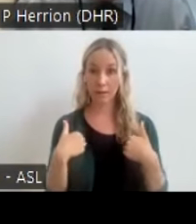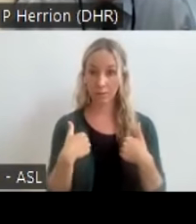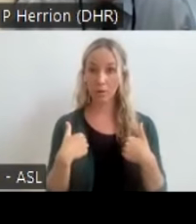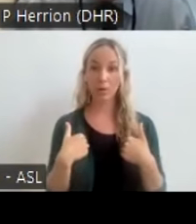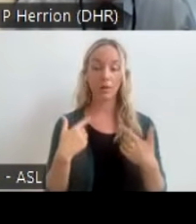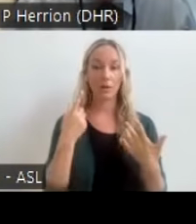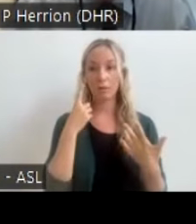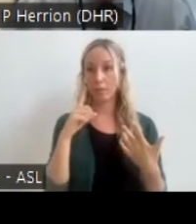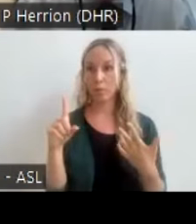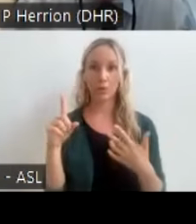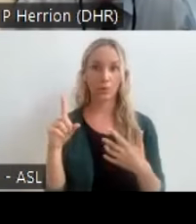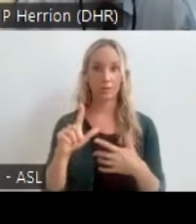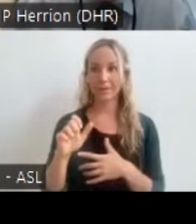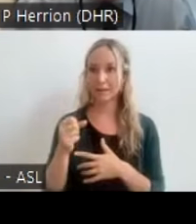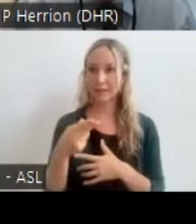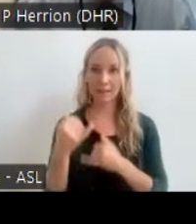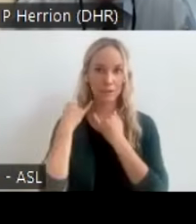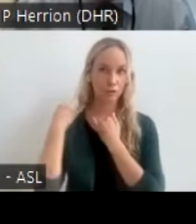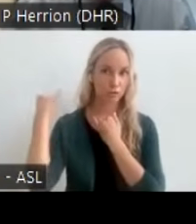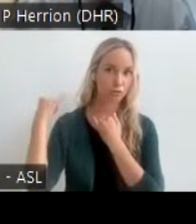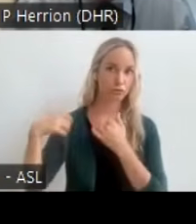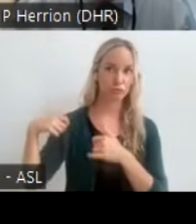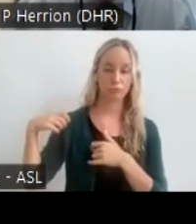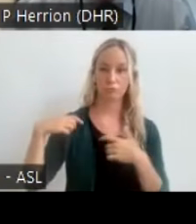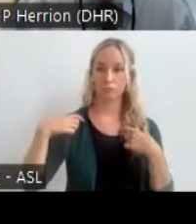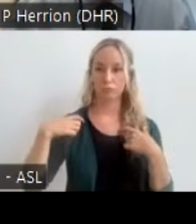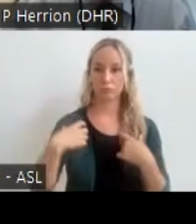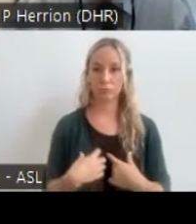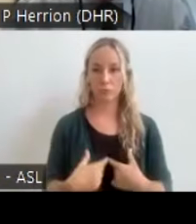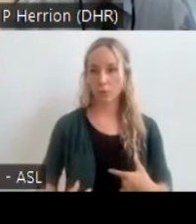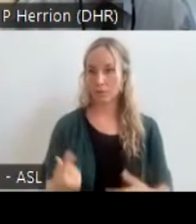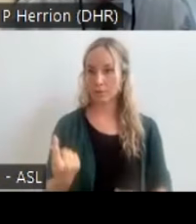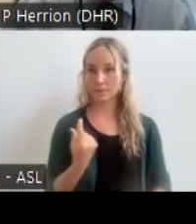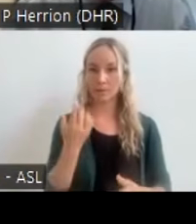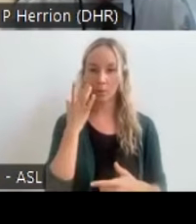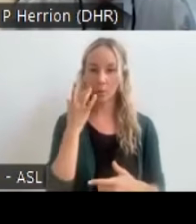with the safe and effective service of their work, the service animal must otherwise be at the handler's control